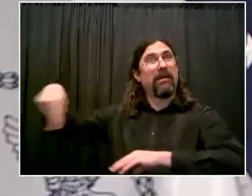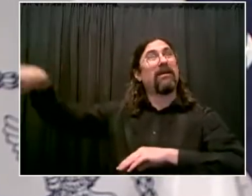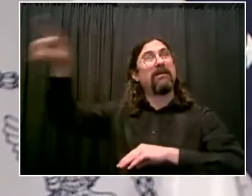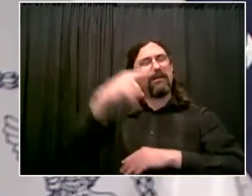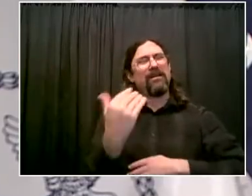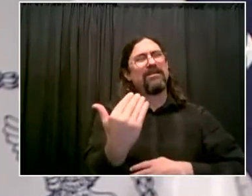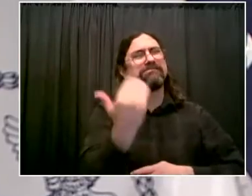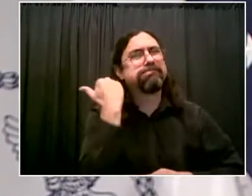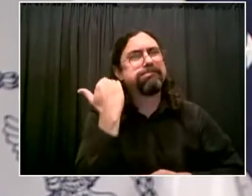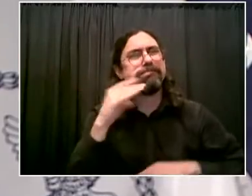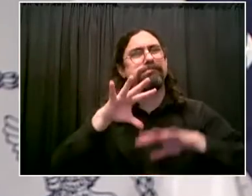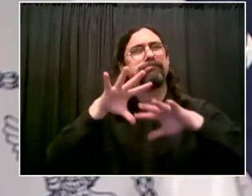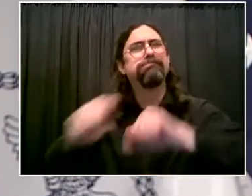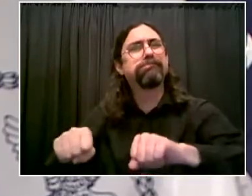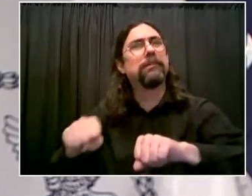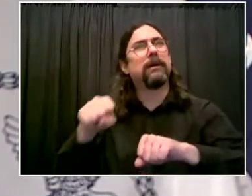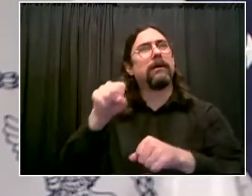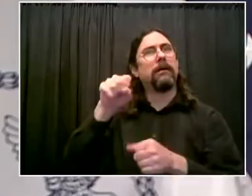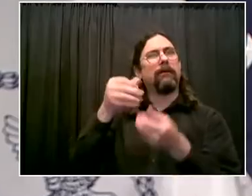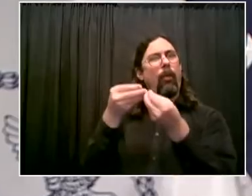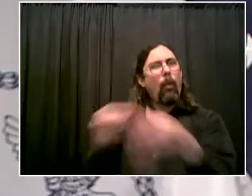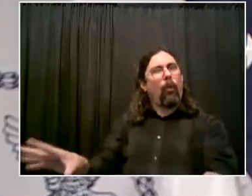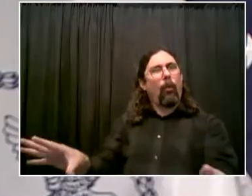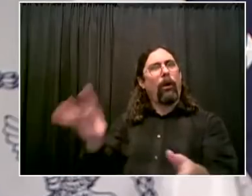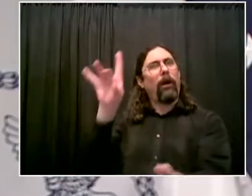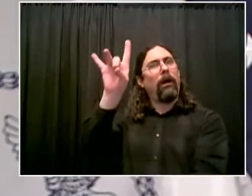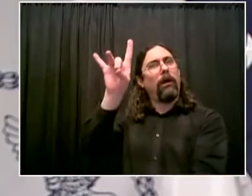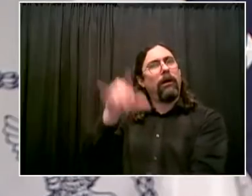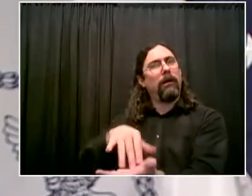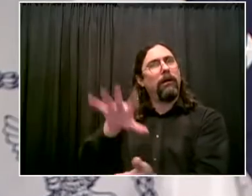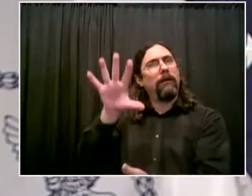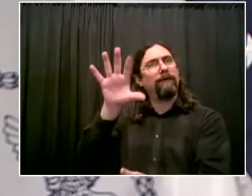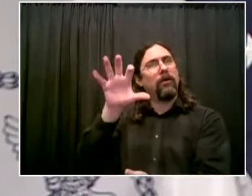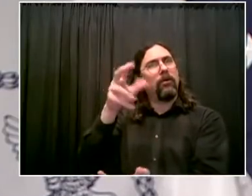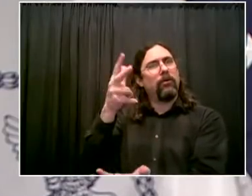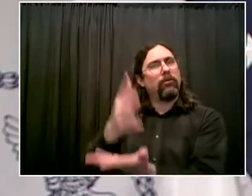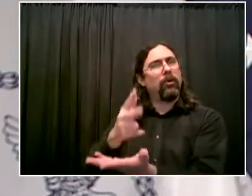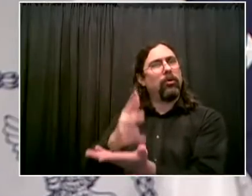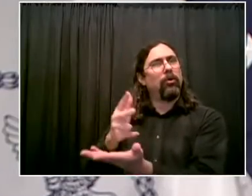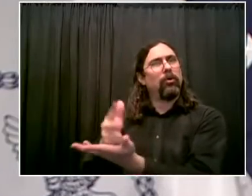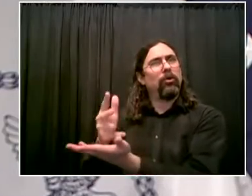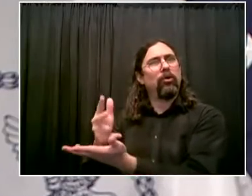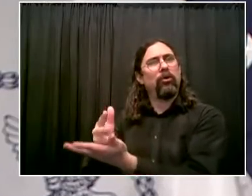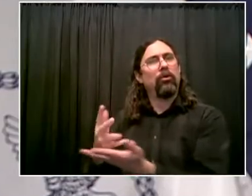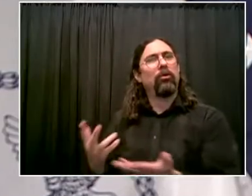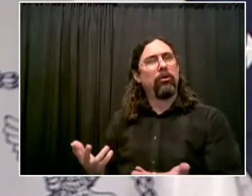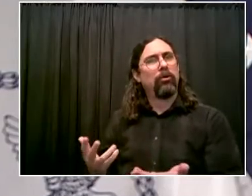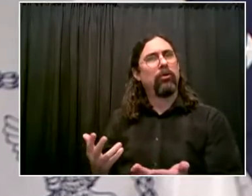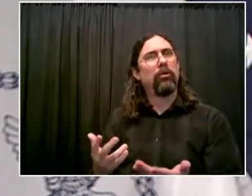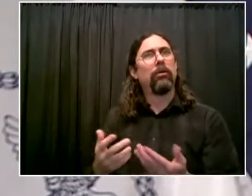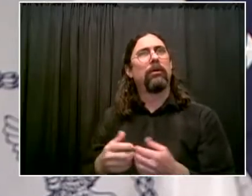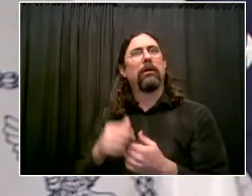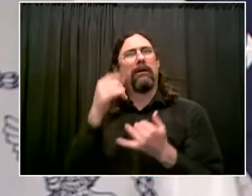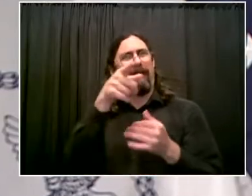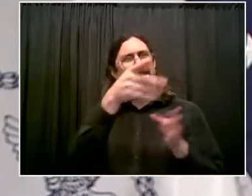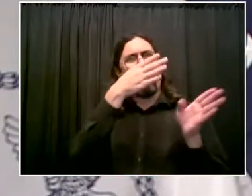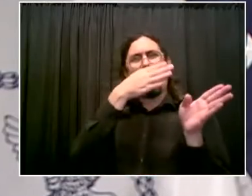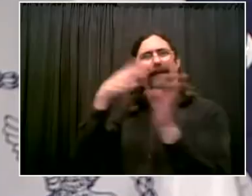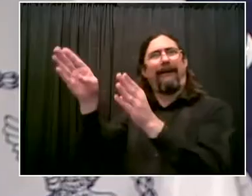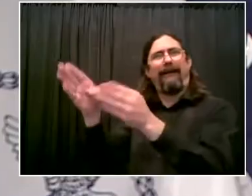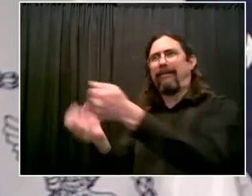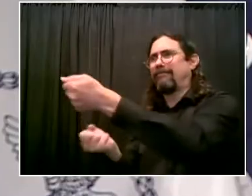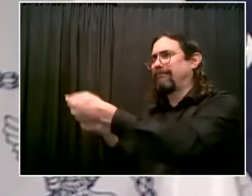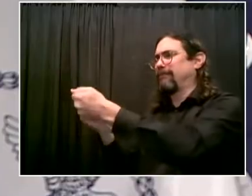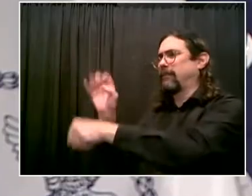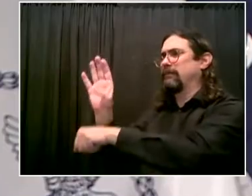WHO ARE